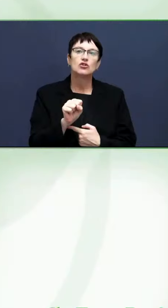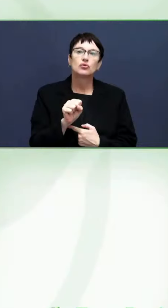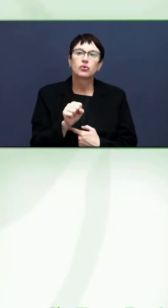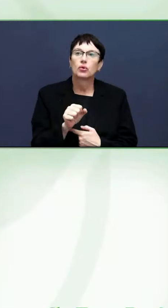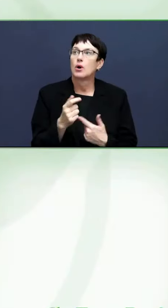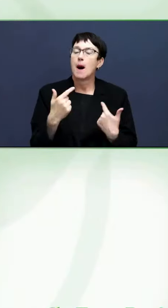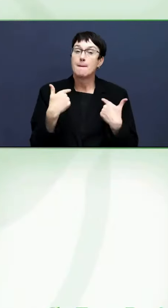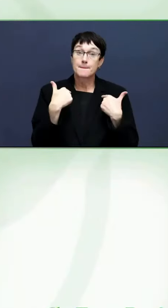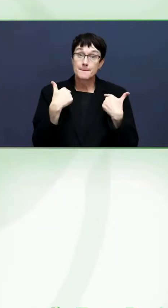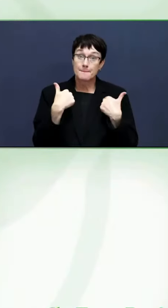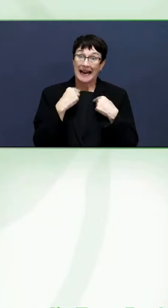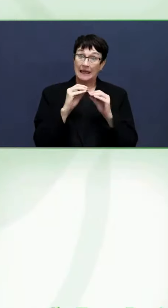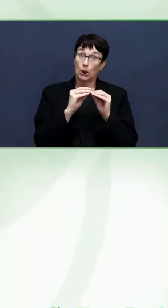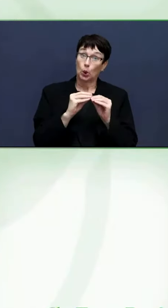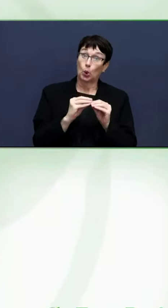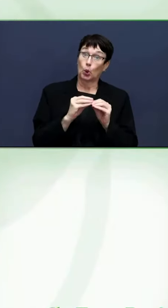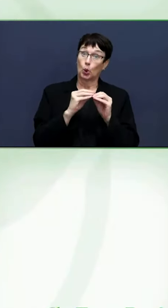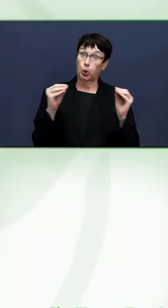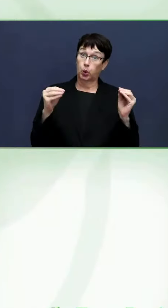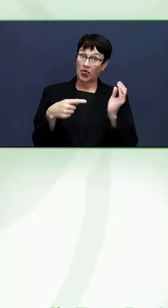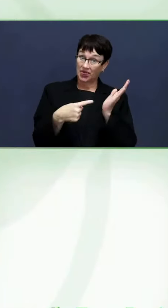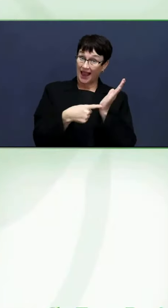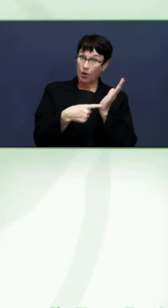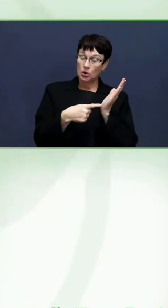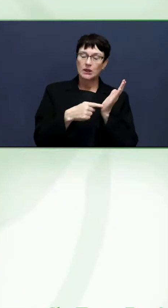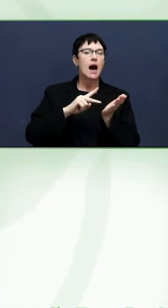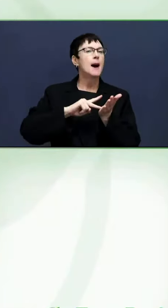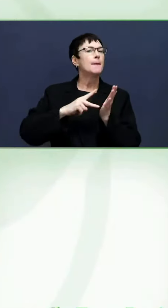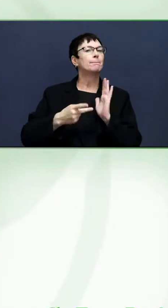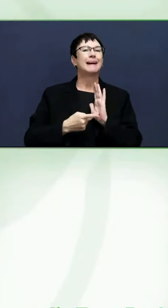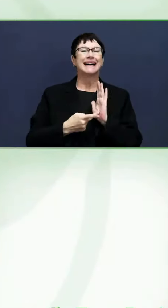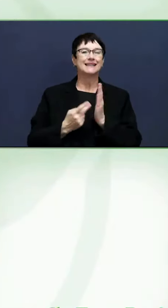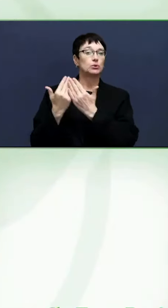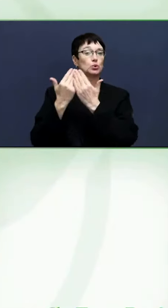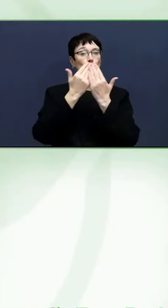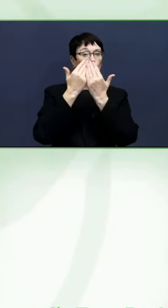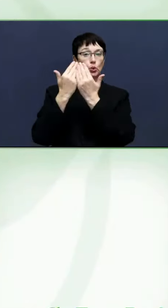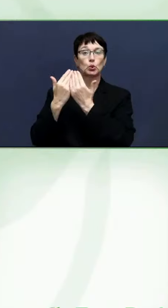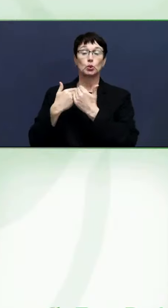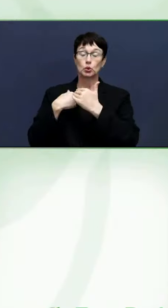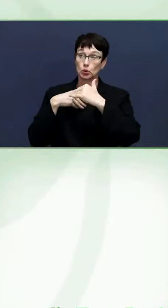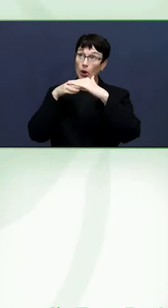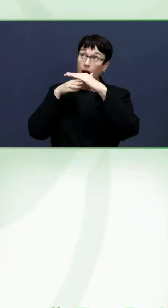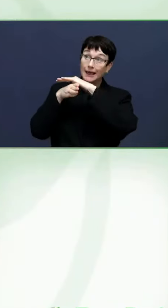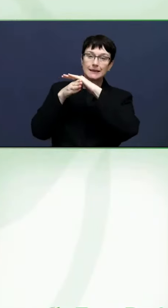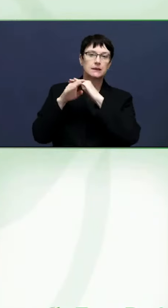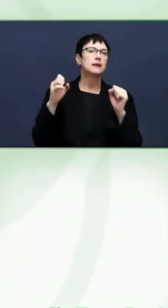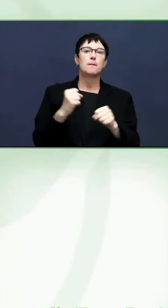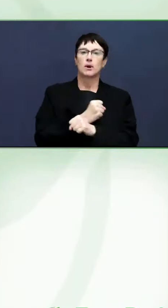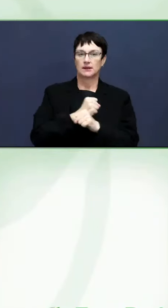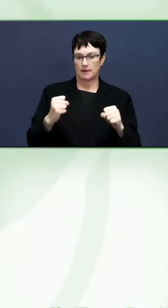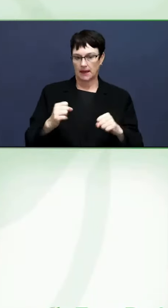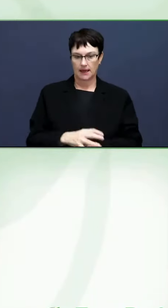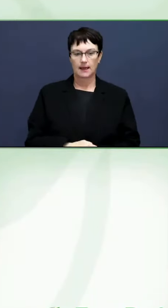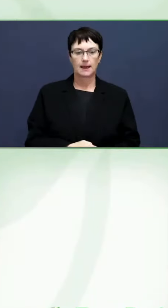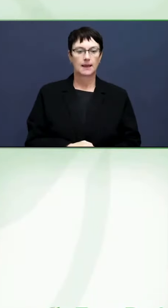technology.